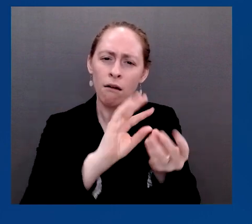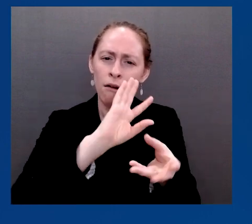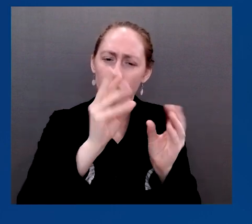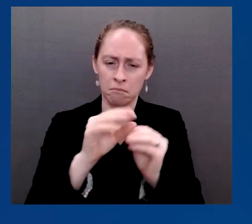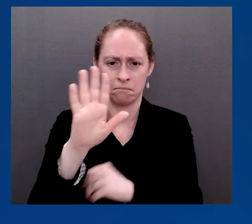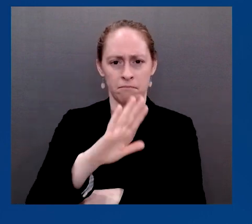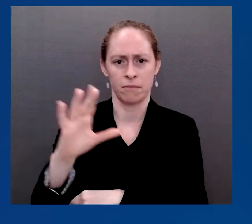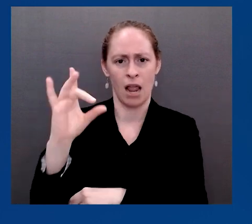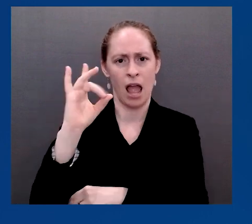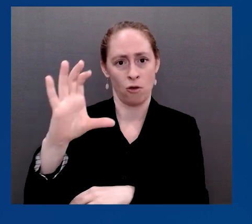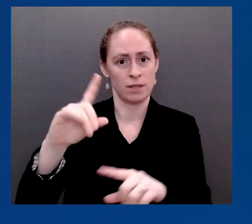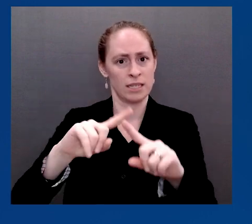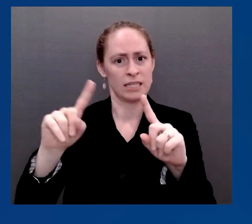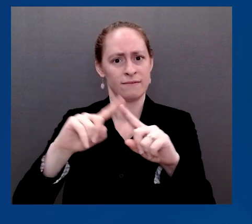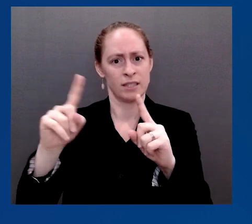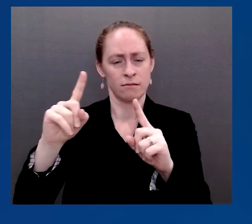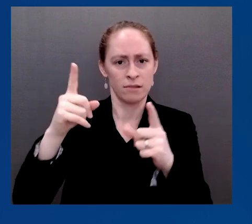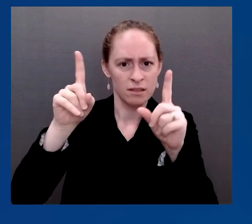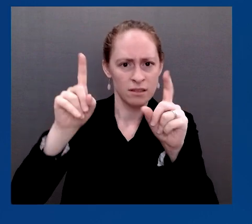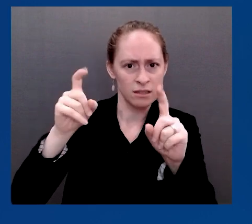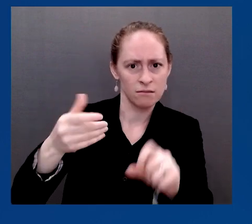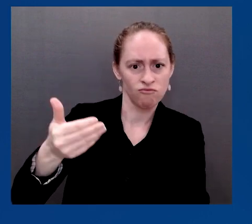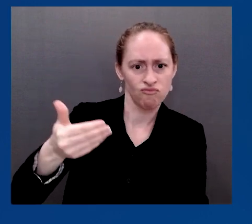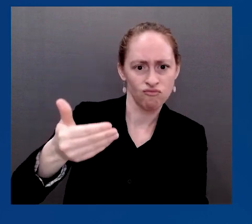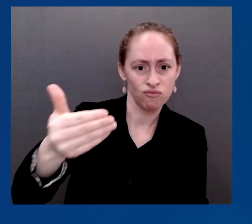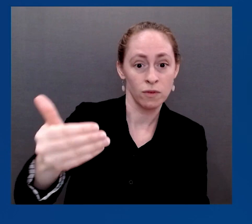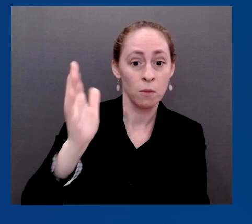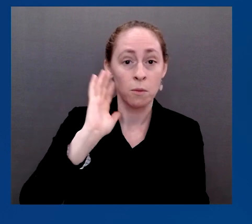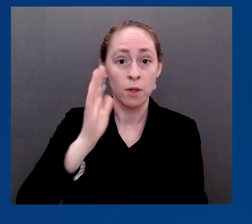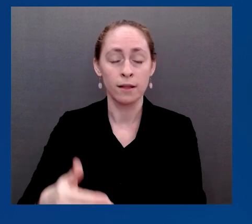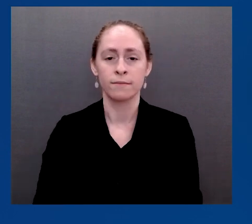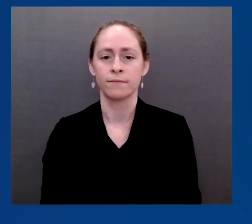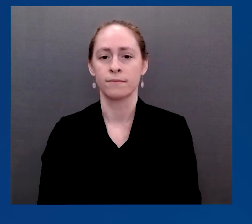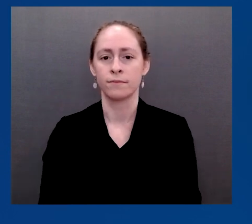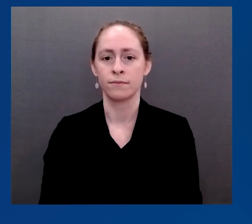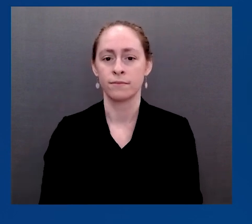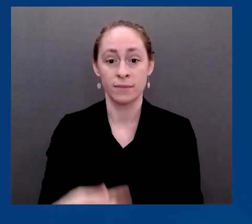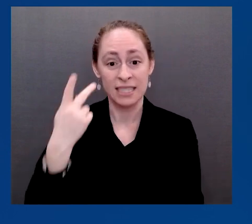On this map, you can see the testing sites that we monitor and trends in the levels of the virus.